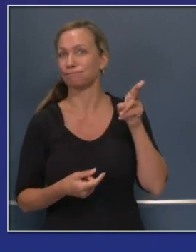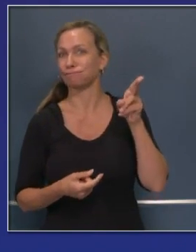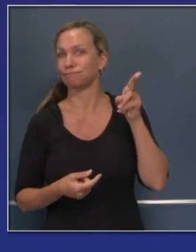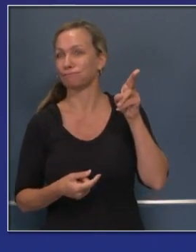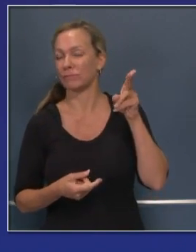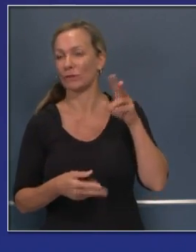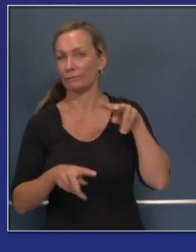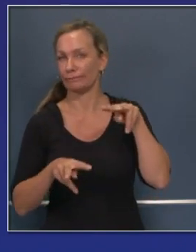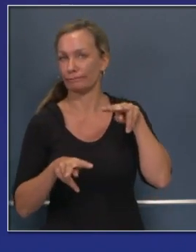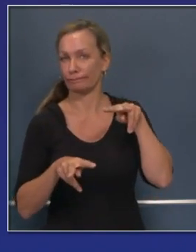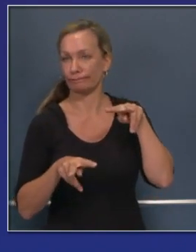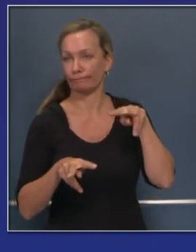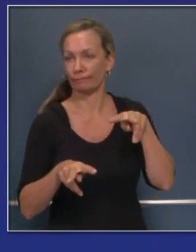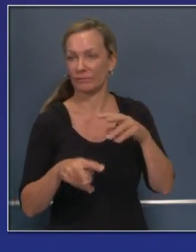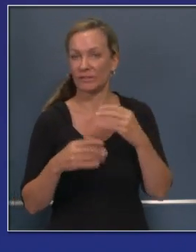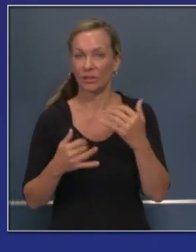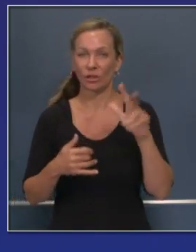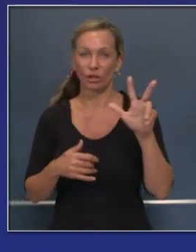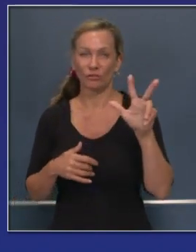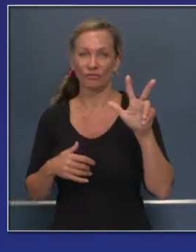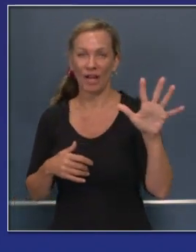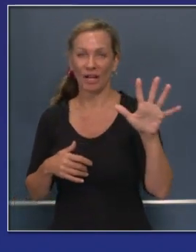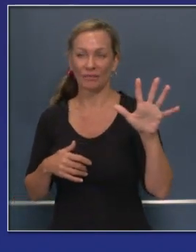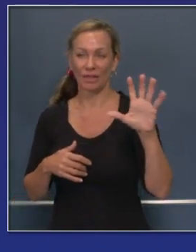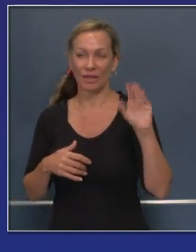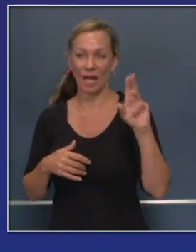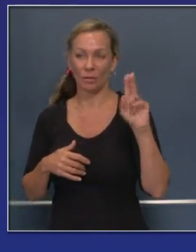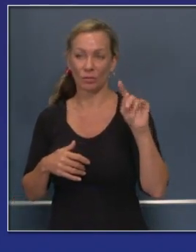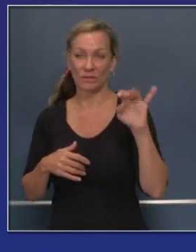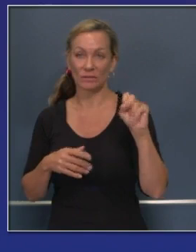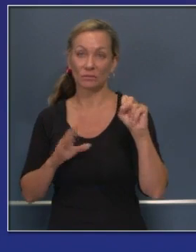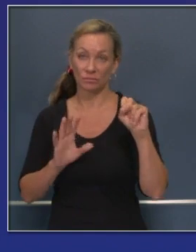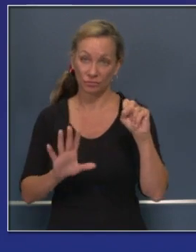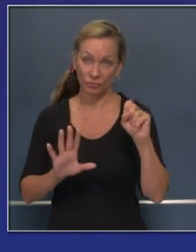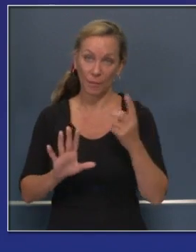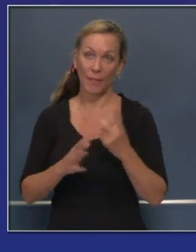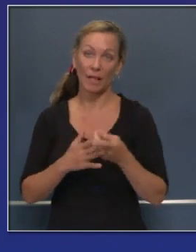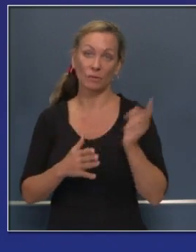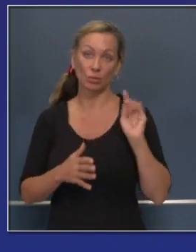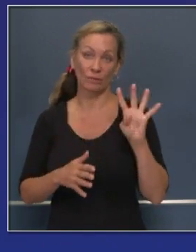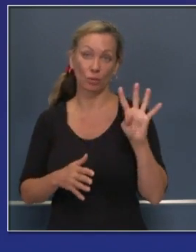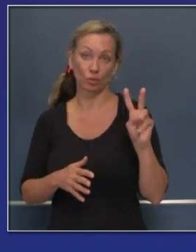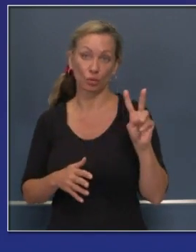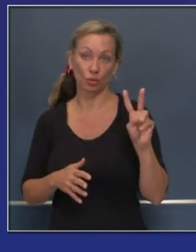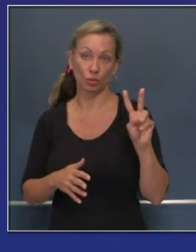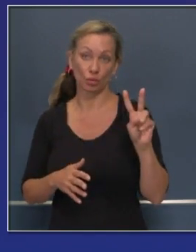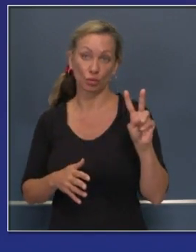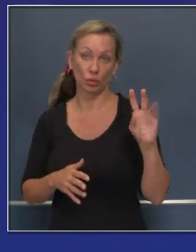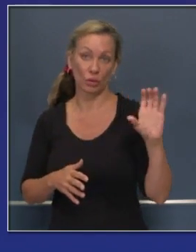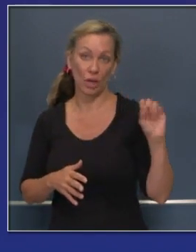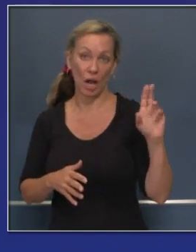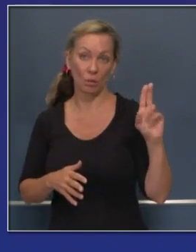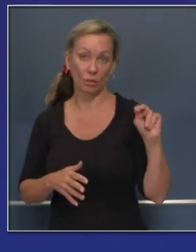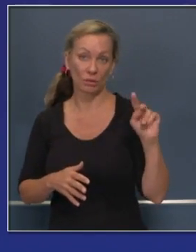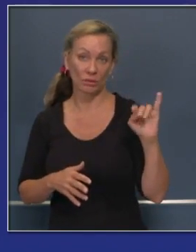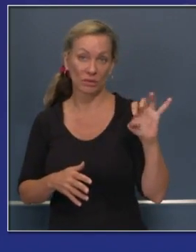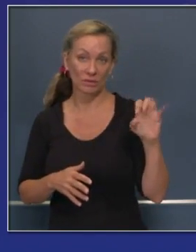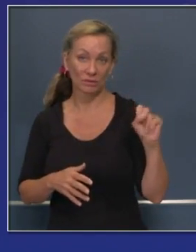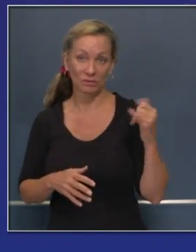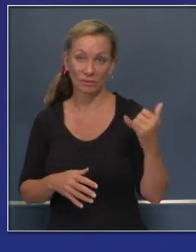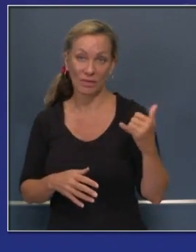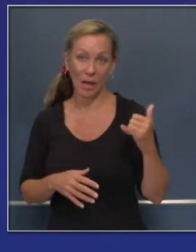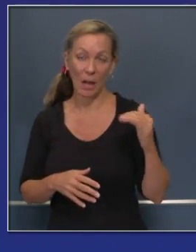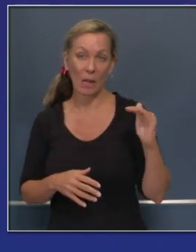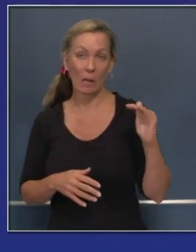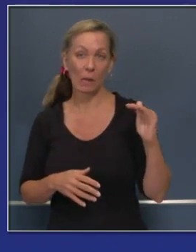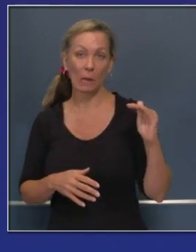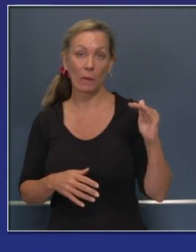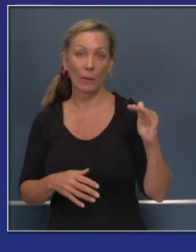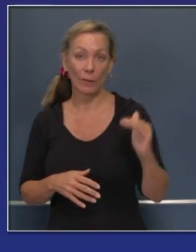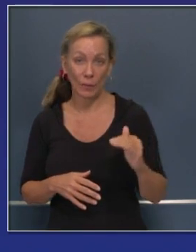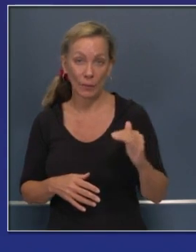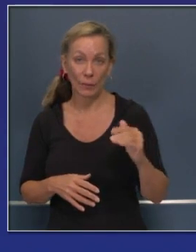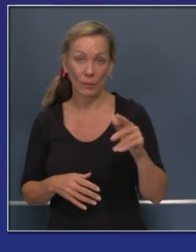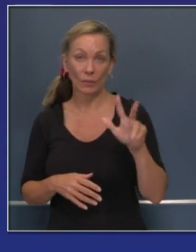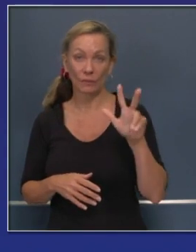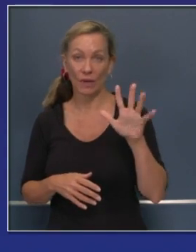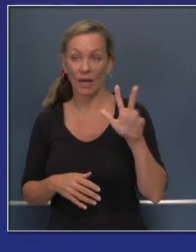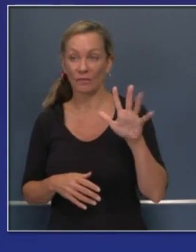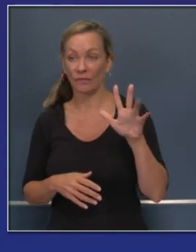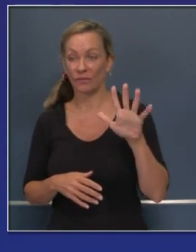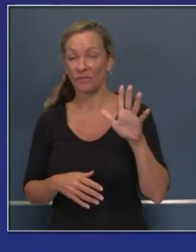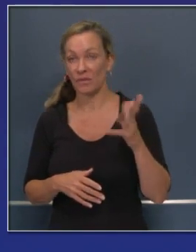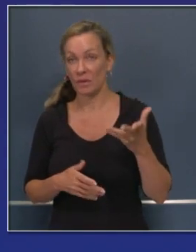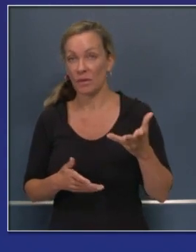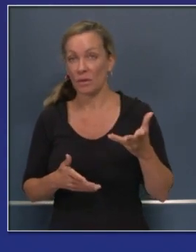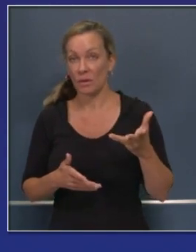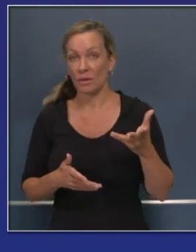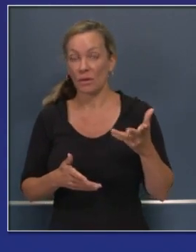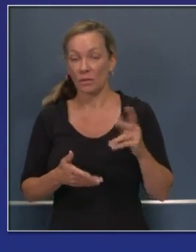WHAT IS NOT AS FAMILIAR IS WE ARE SEEING A DECLINE IN THE TOTAL NUMBER OF CLOWN -- OF COUNTIES ON THE MONITORING LIST.